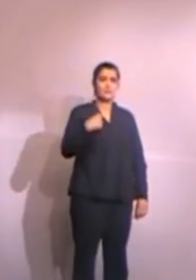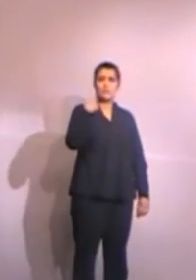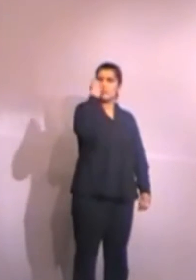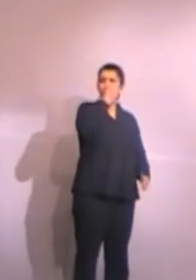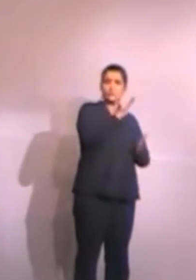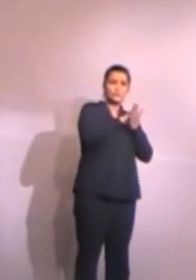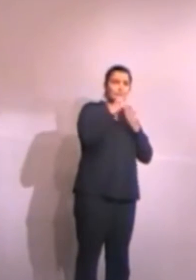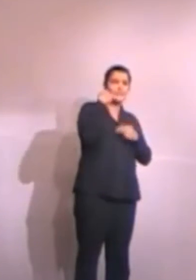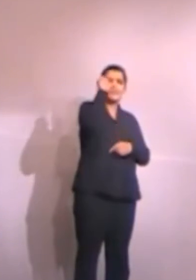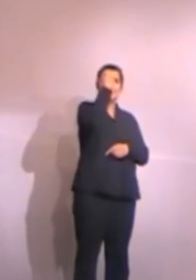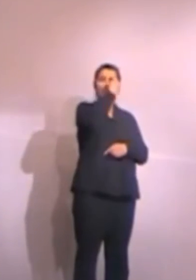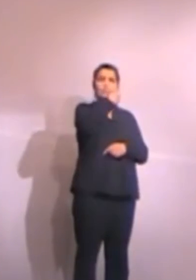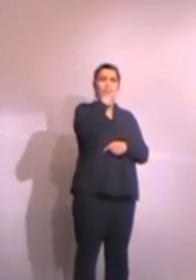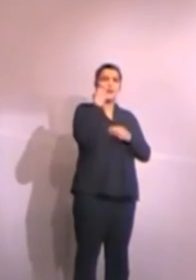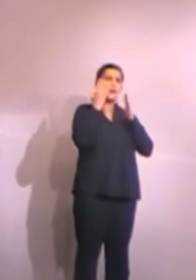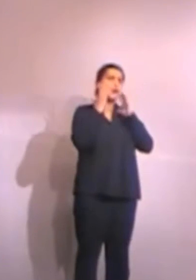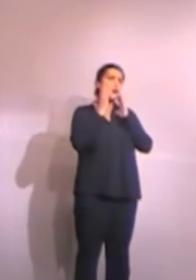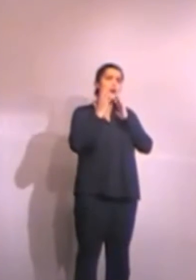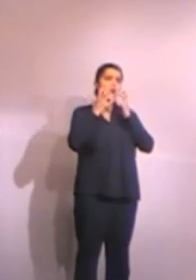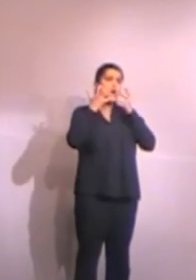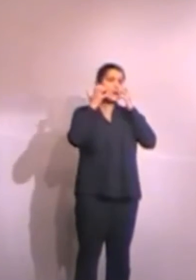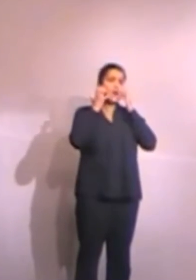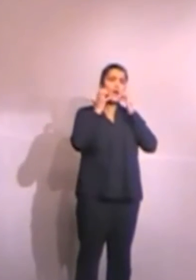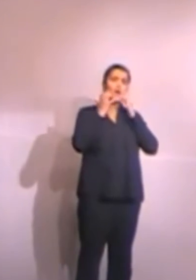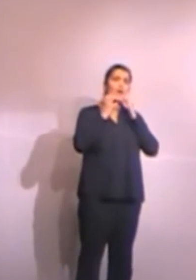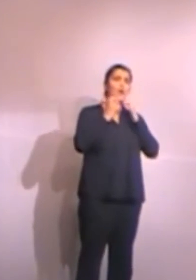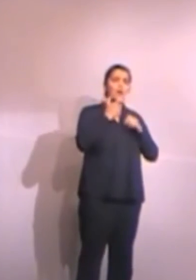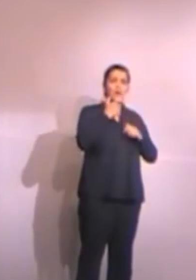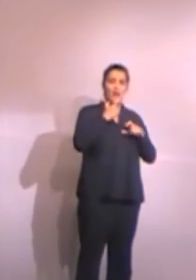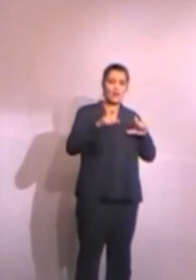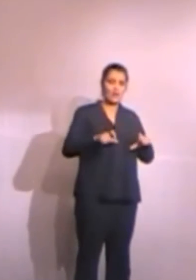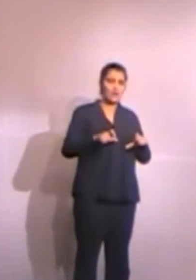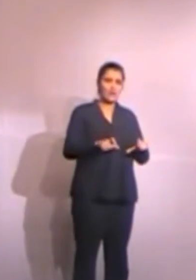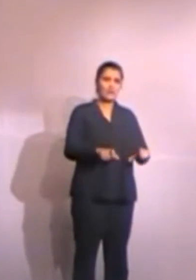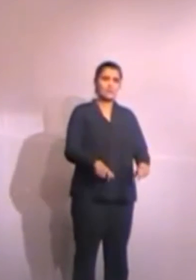While the fair soft face of wrinkles, Sad to see, augments its store.